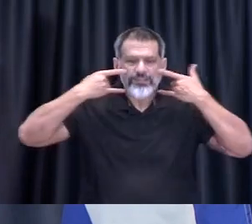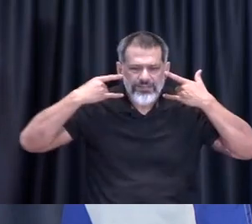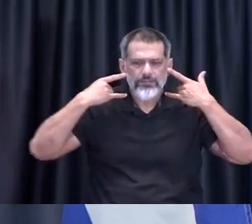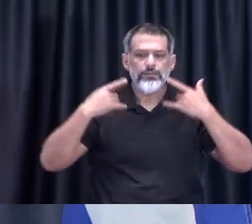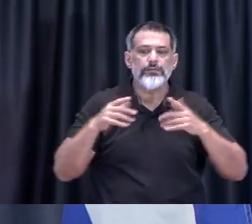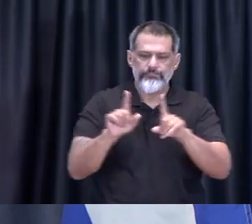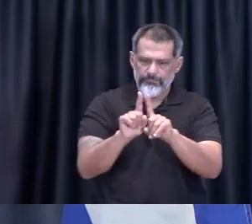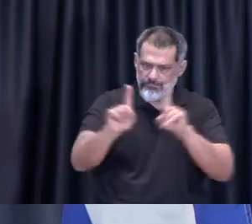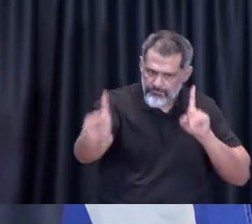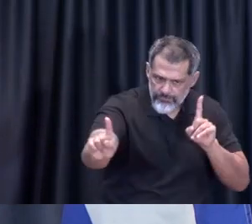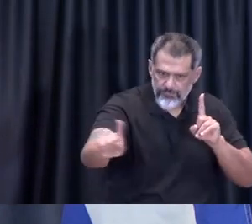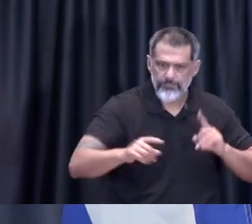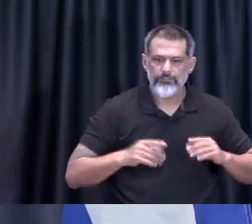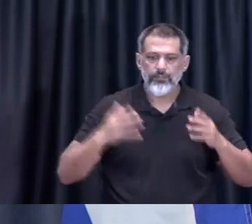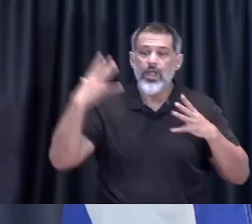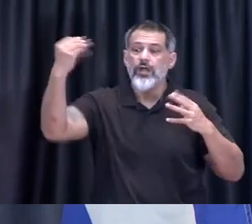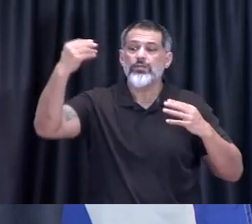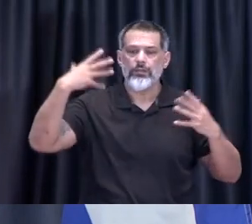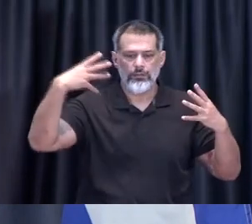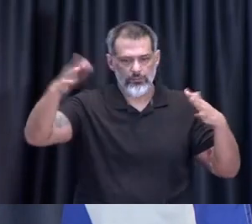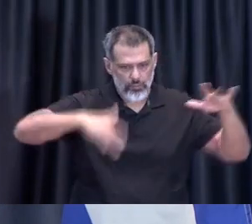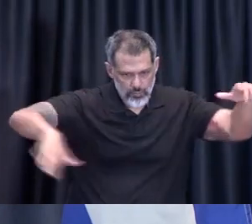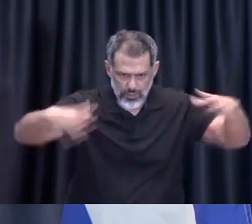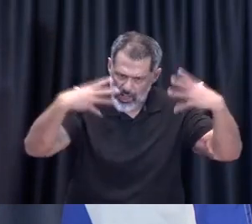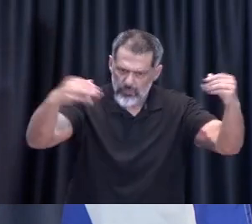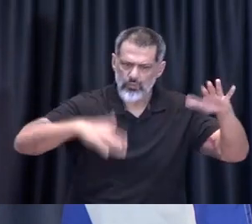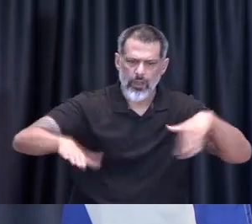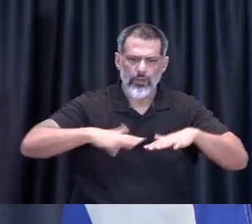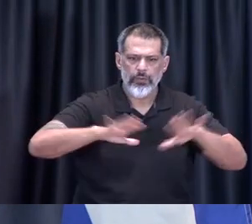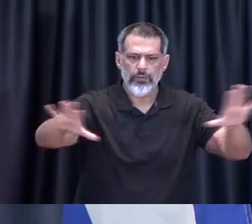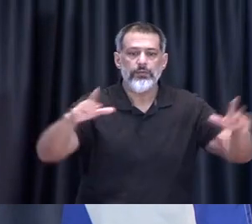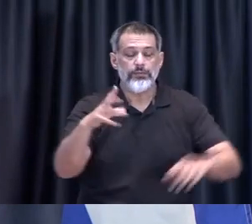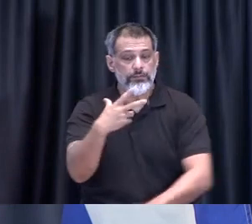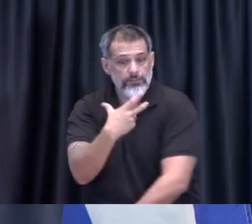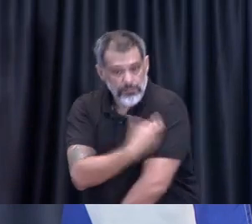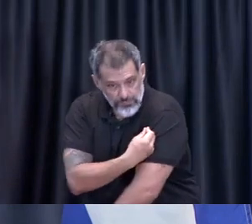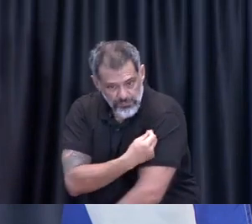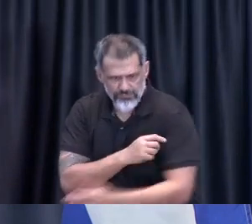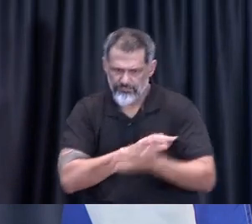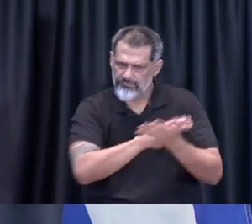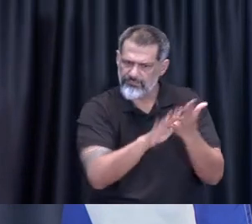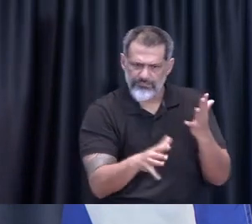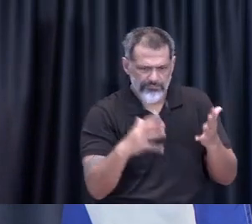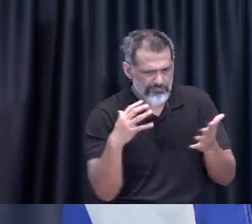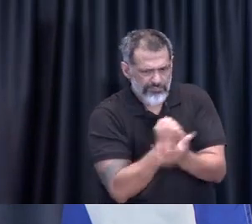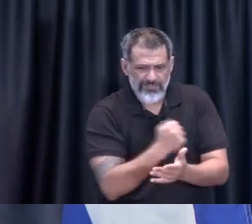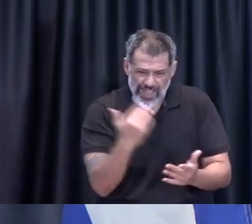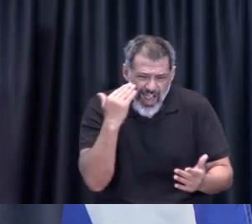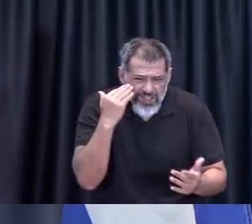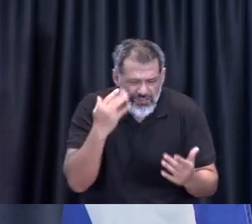effect along with vaccine, all of this, we know, really does make a difference.